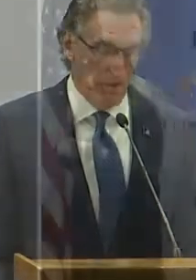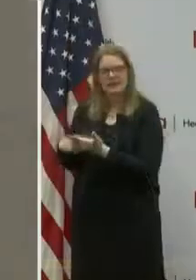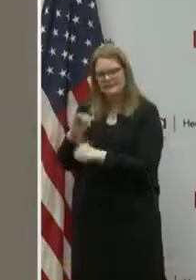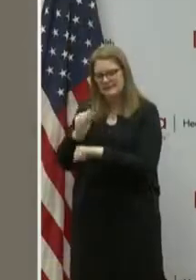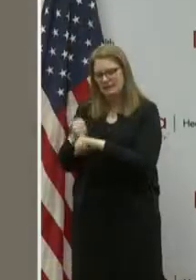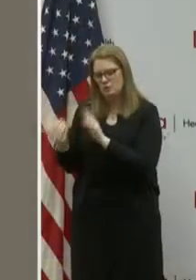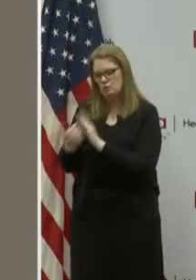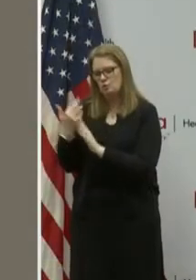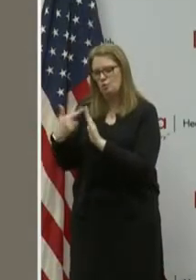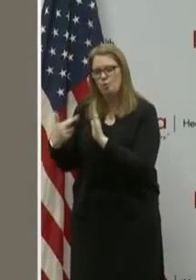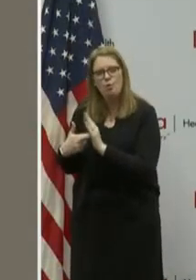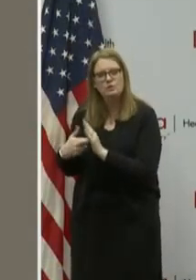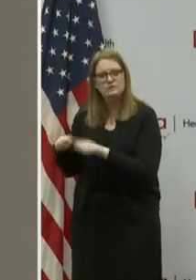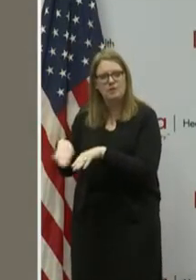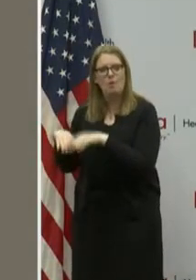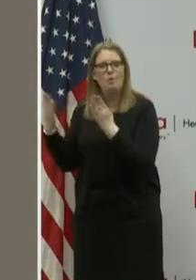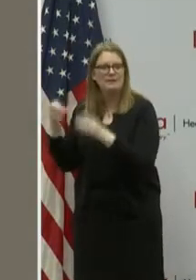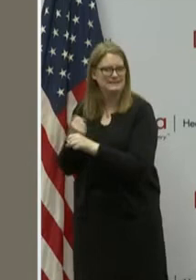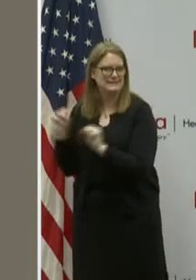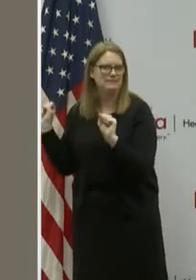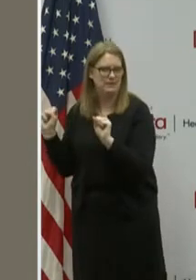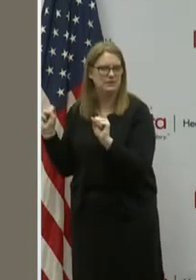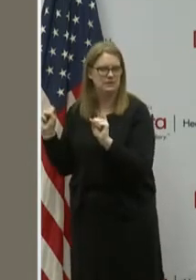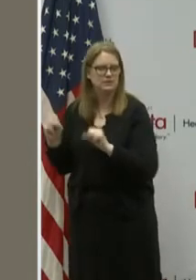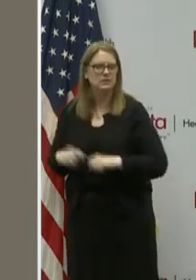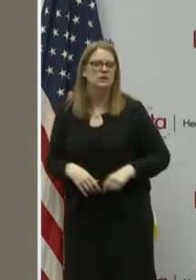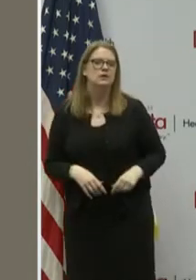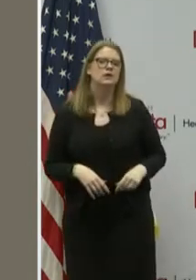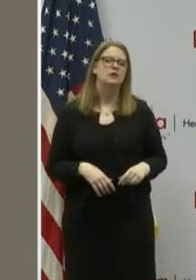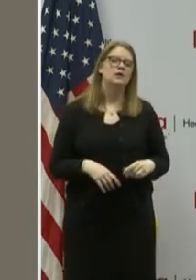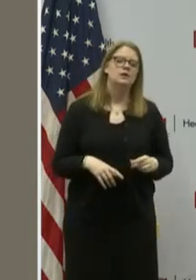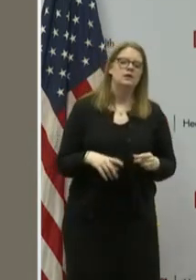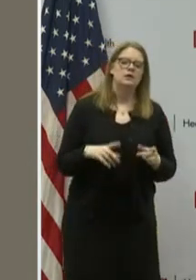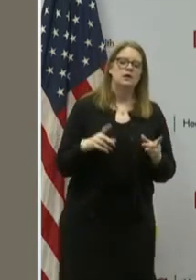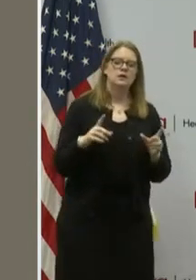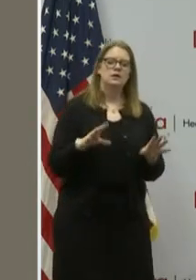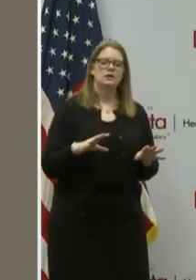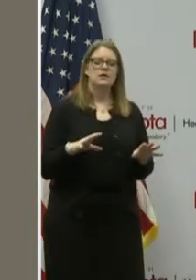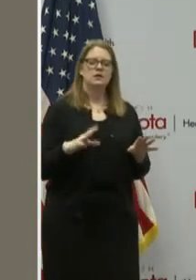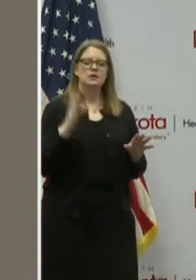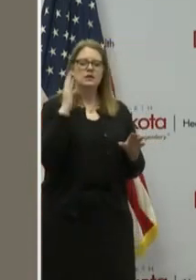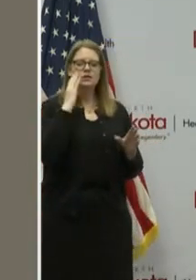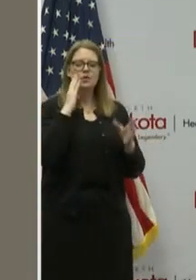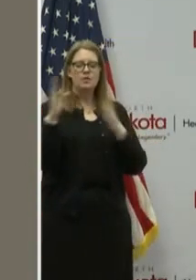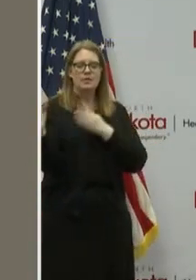BUSINESSES TO THINK ABOUT HOW WE CAN START DOING A NORTH DAKOTA